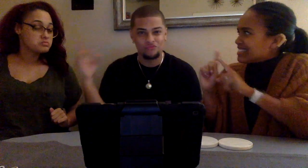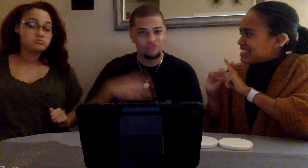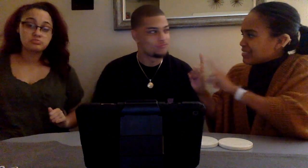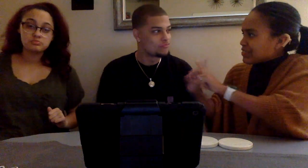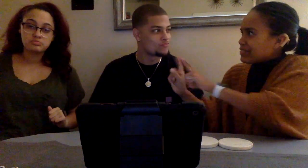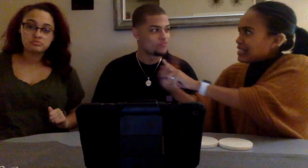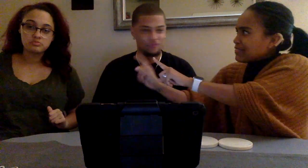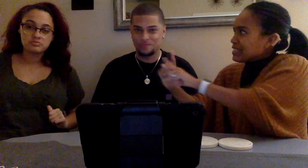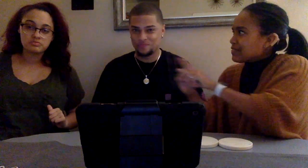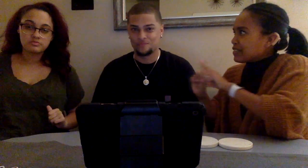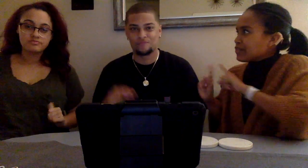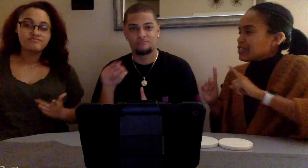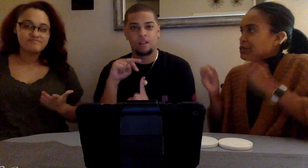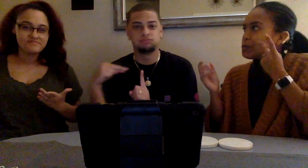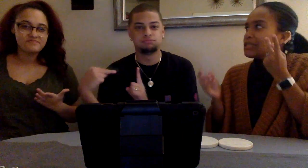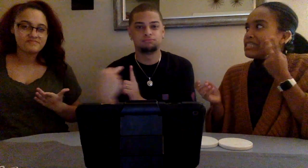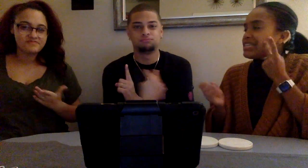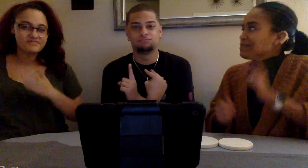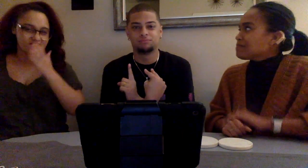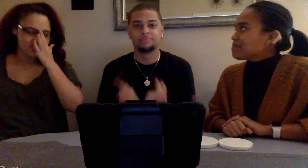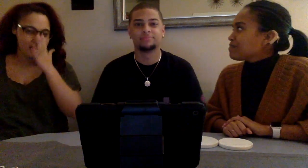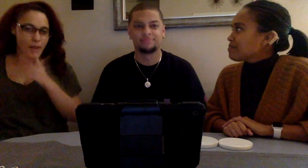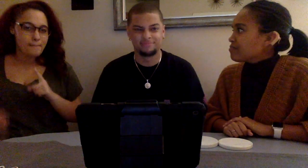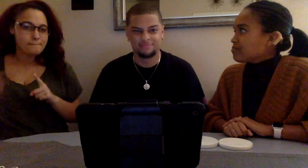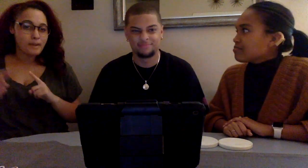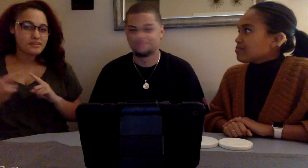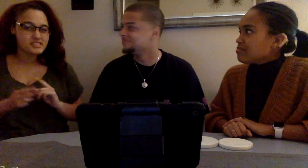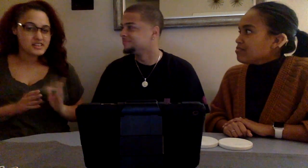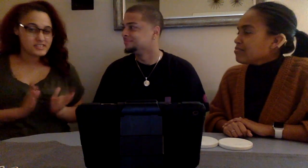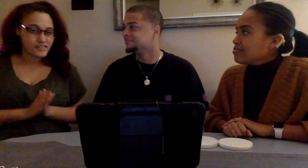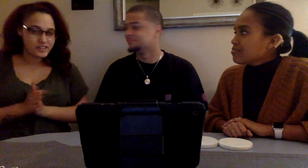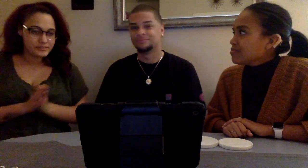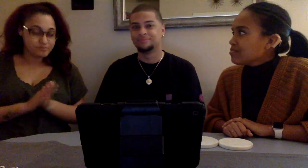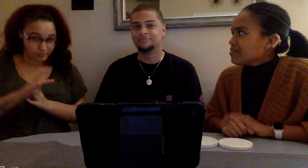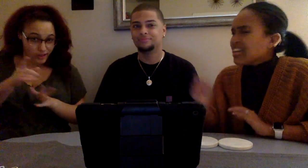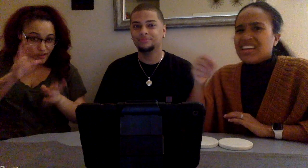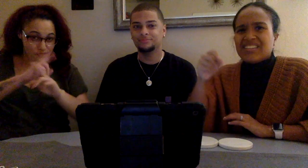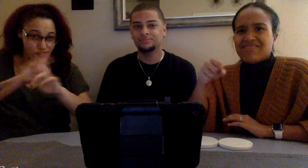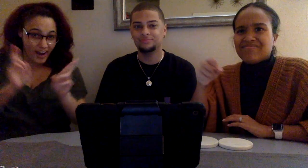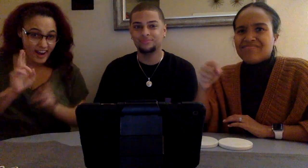V: Again, we are different. Let's see! Dante: Perspectives... Daisy: *repeats* Are you ready?